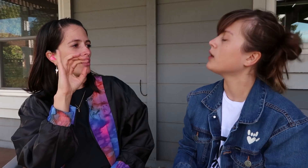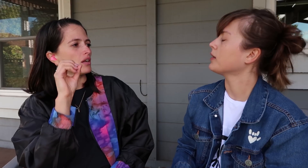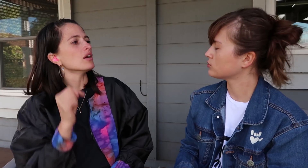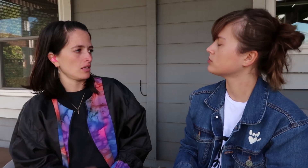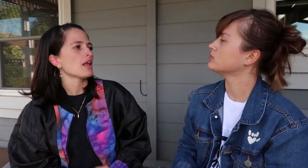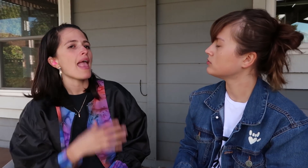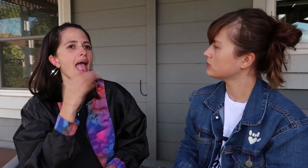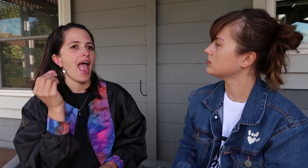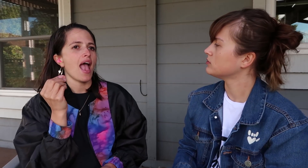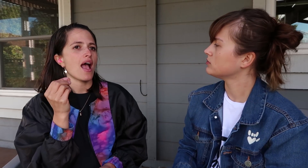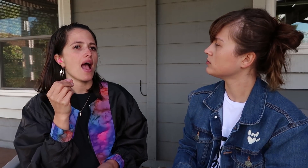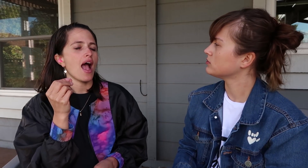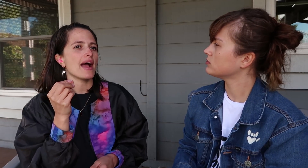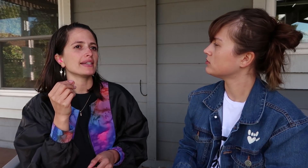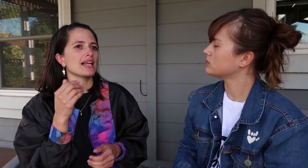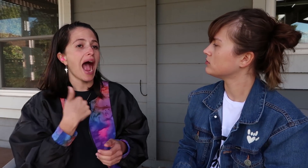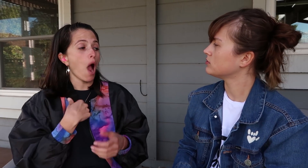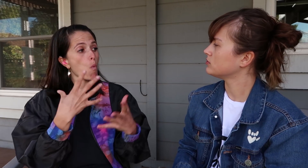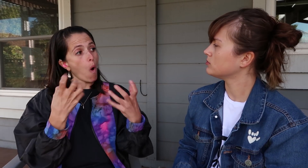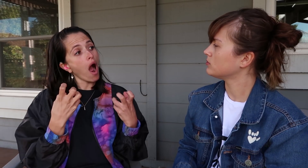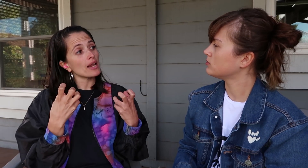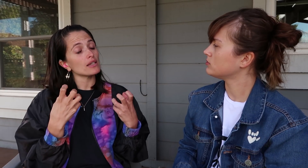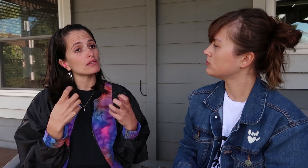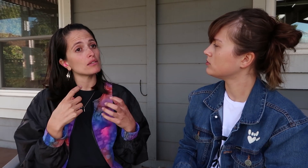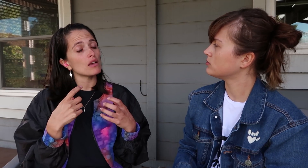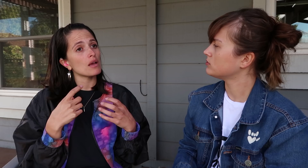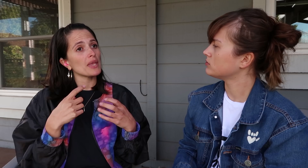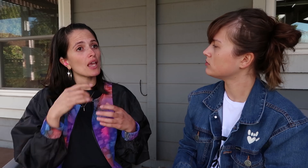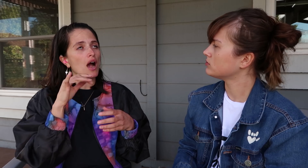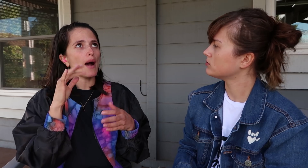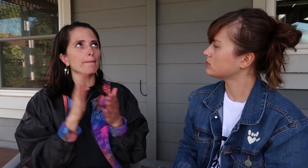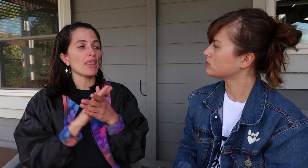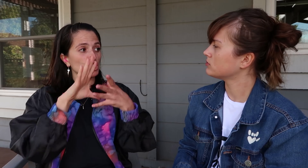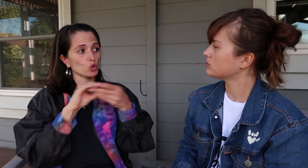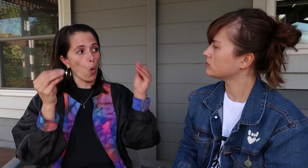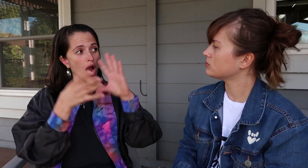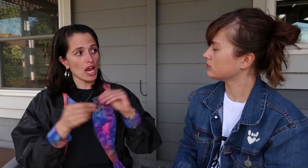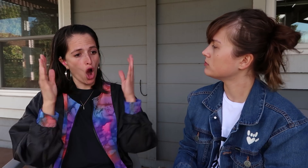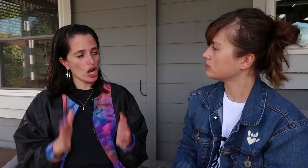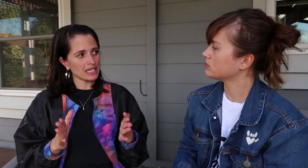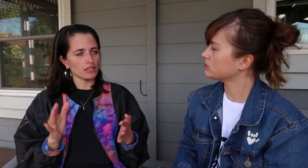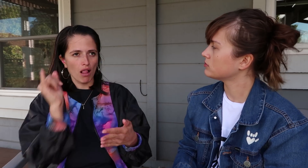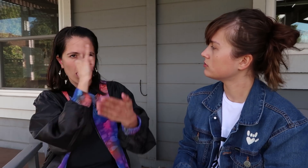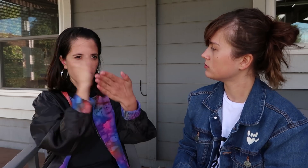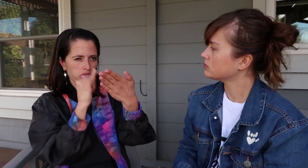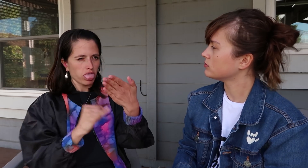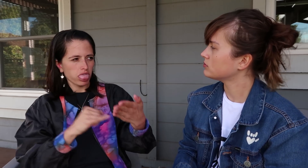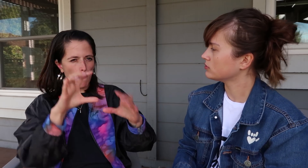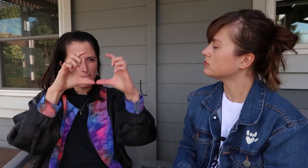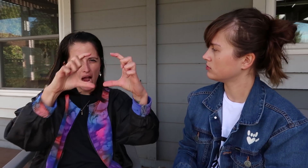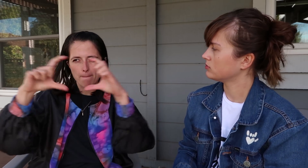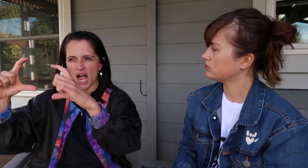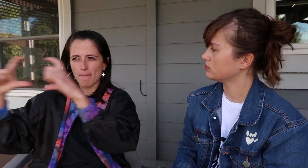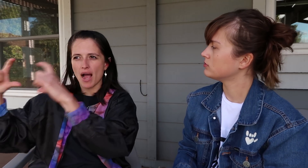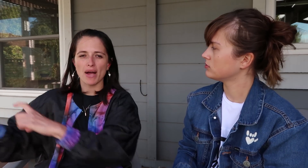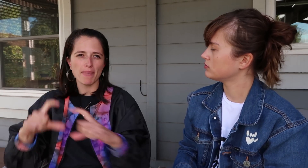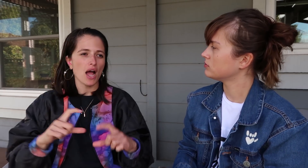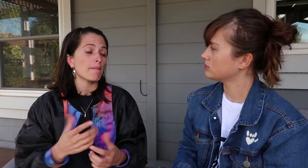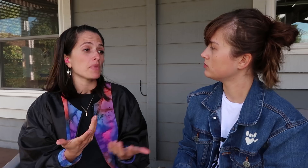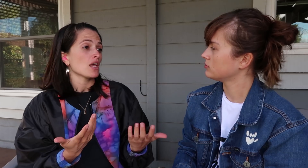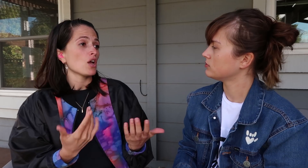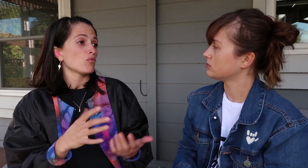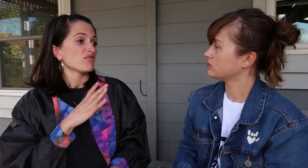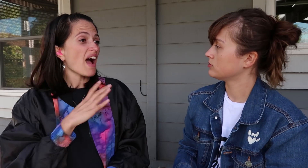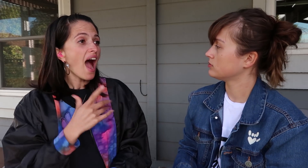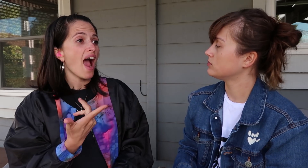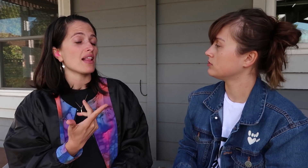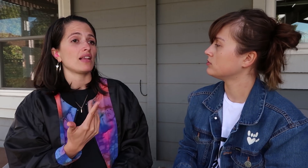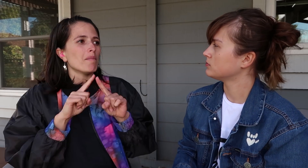And I really wanted to become a full time story artist.